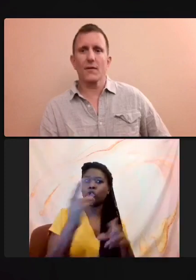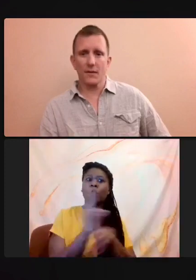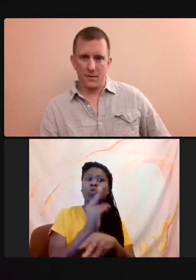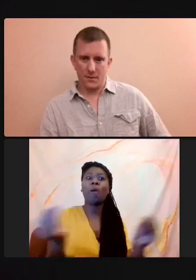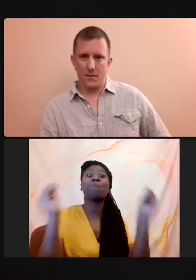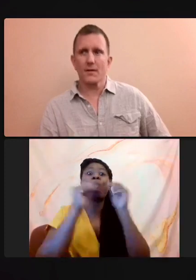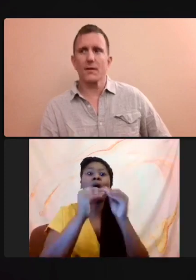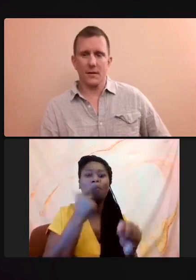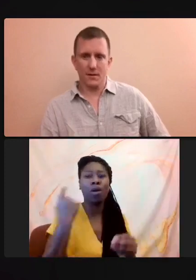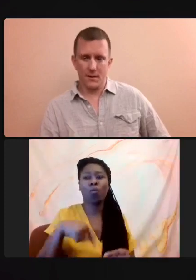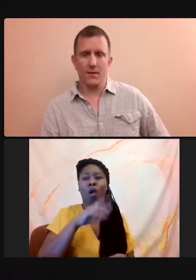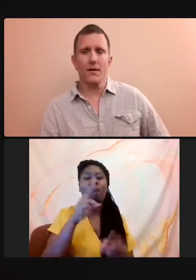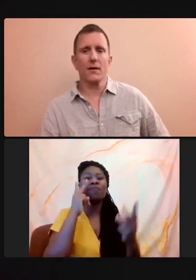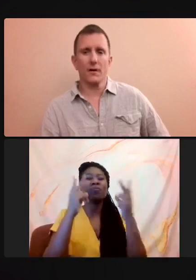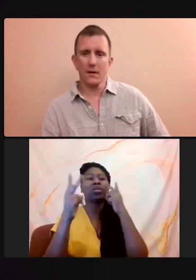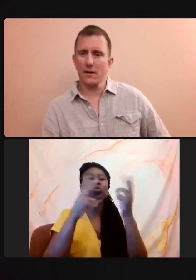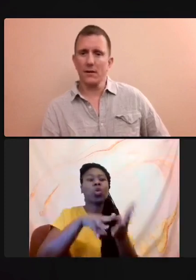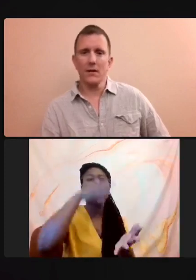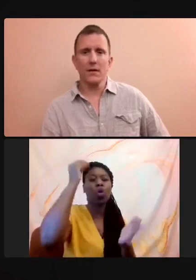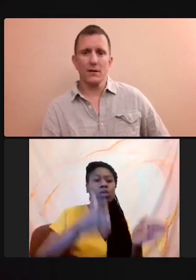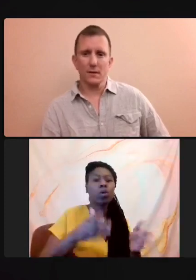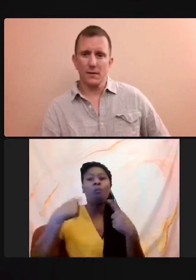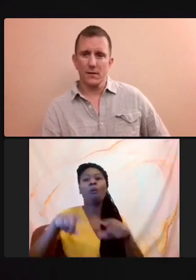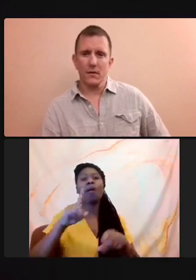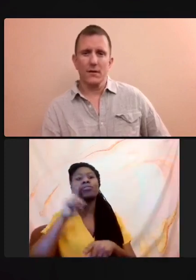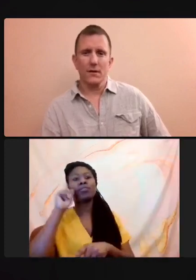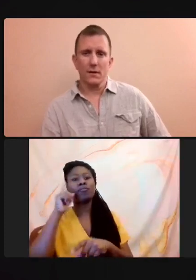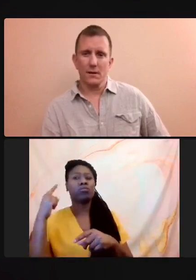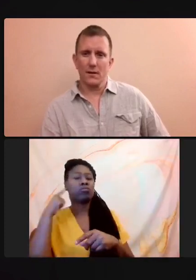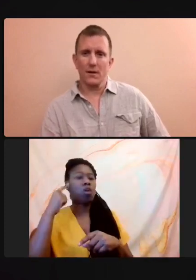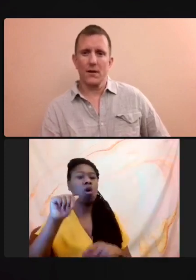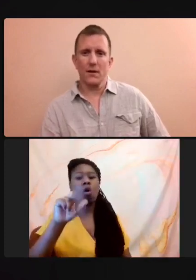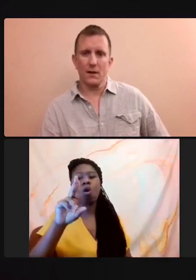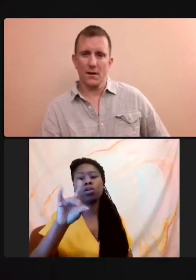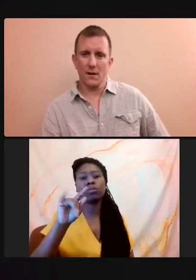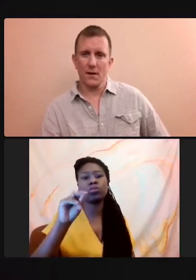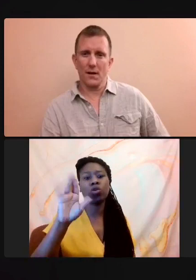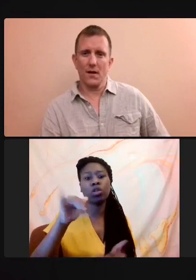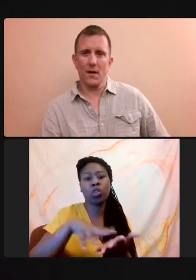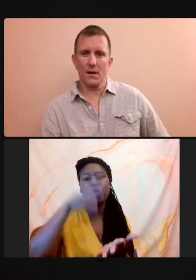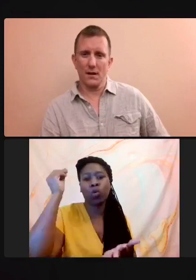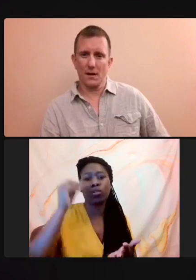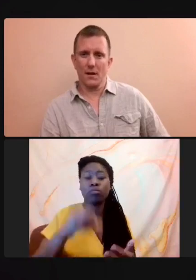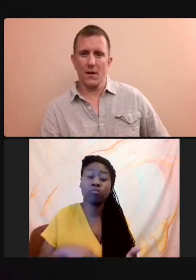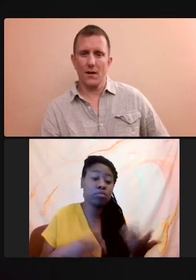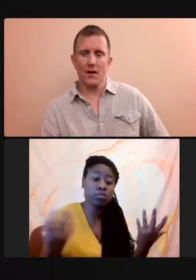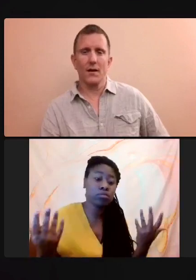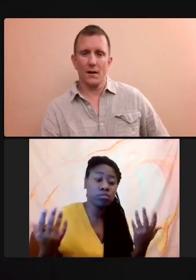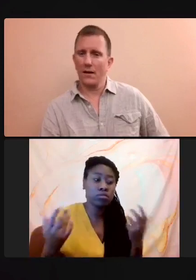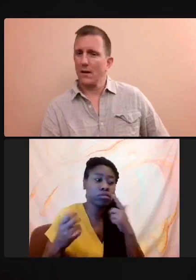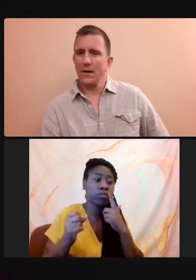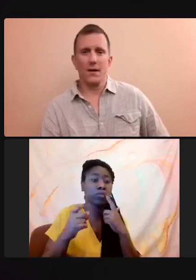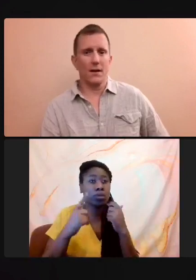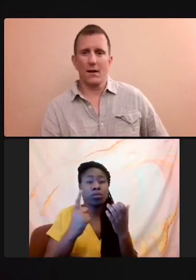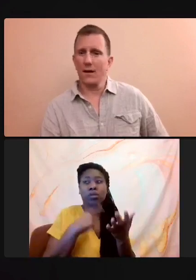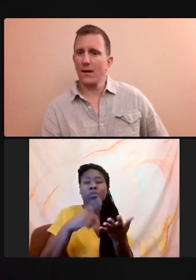So I know that the hearing students may feel better with the hearing teacher, but that's not going to benefit them in the long run.